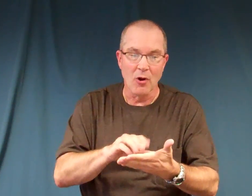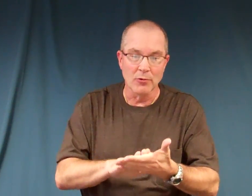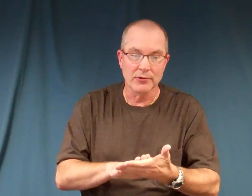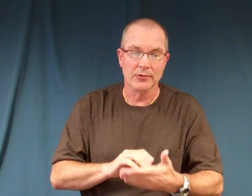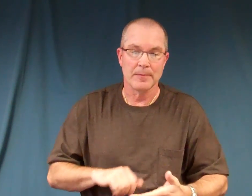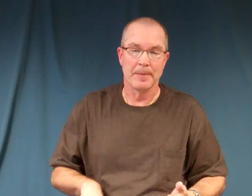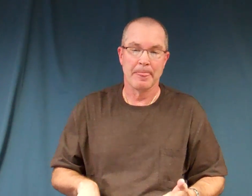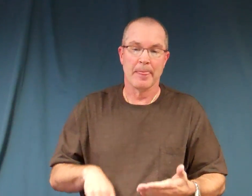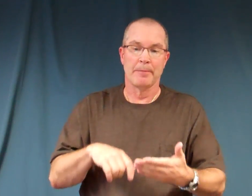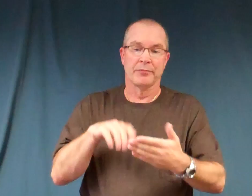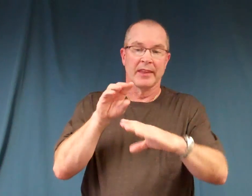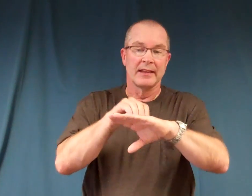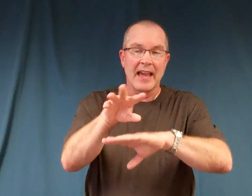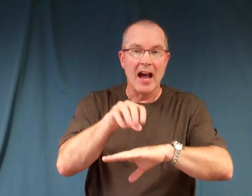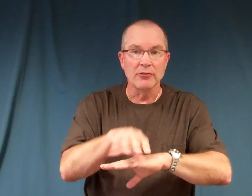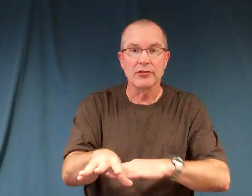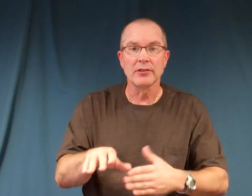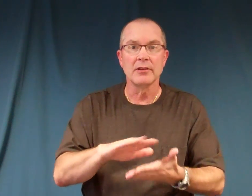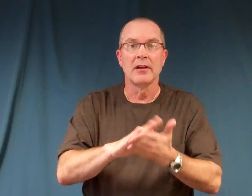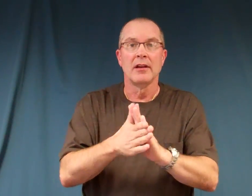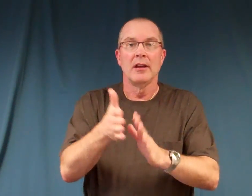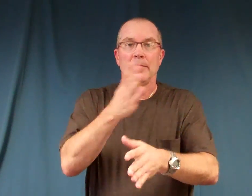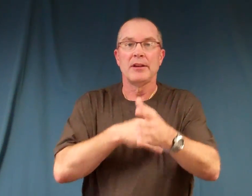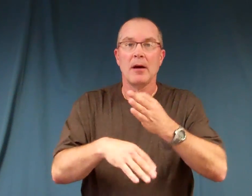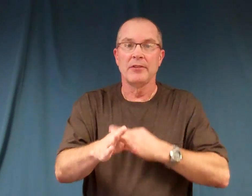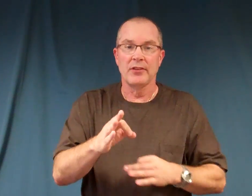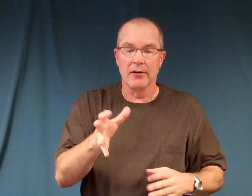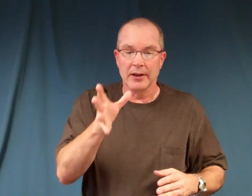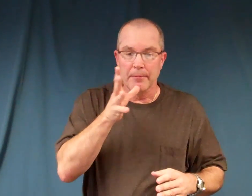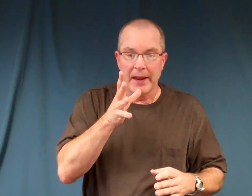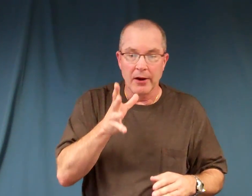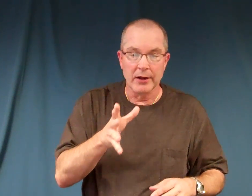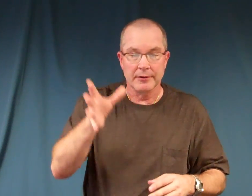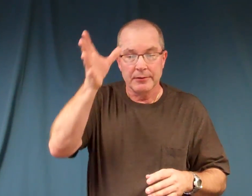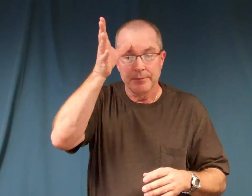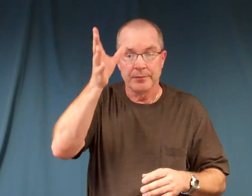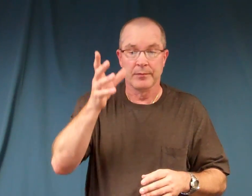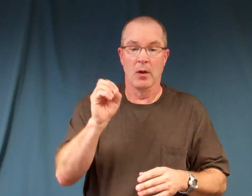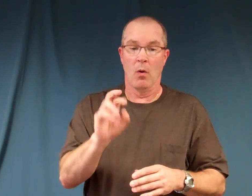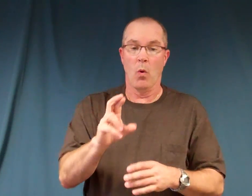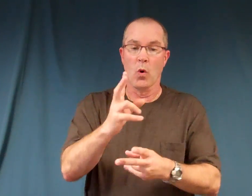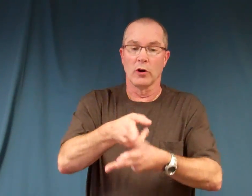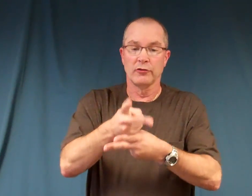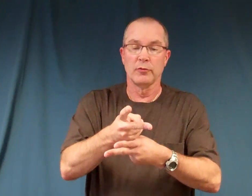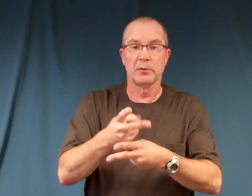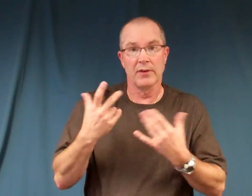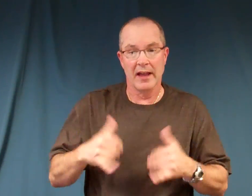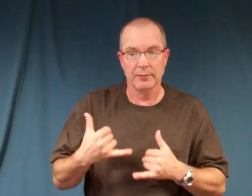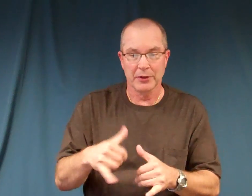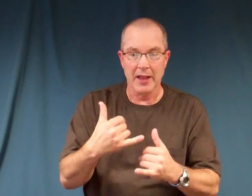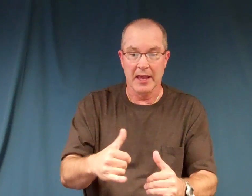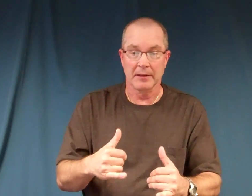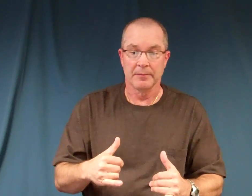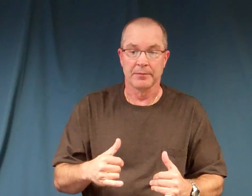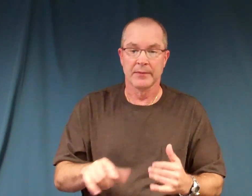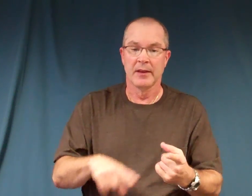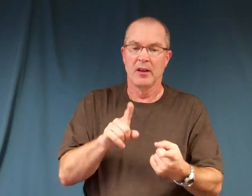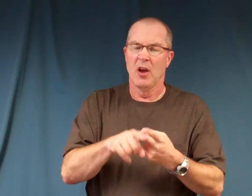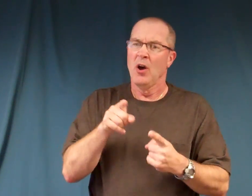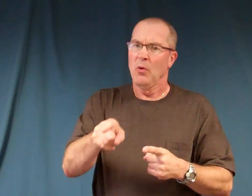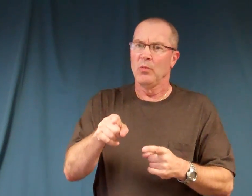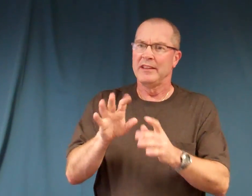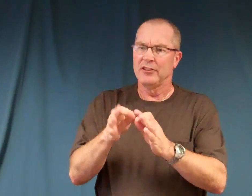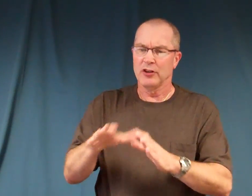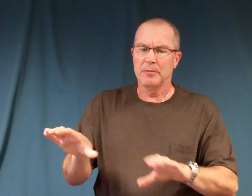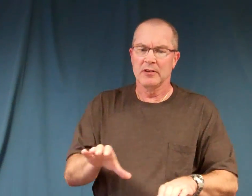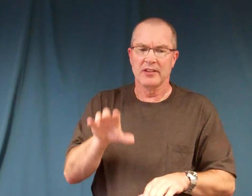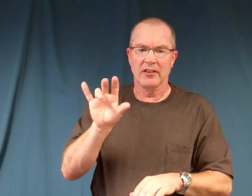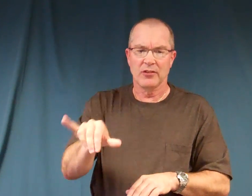notes, counsel, become a surrogate parent or supervise play. When the interpreter does